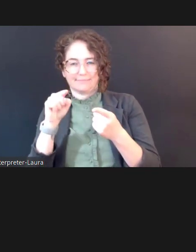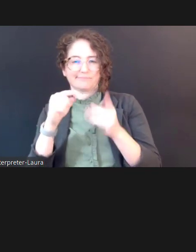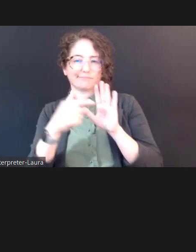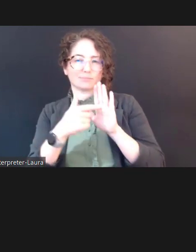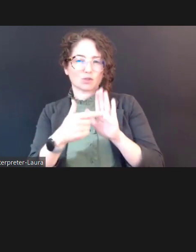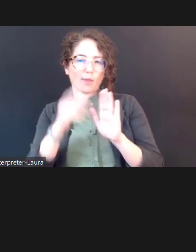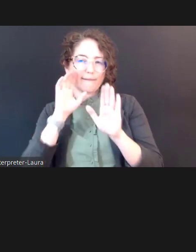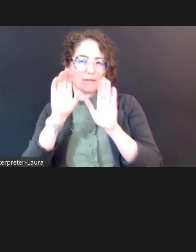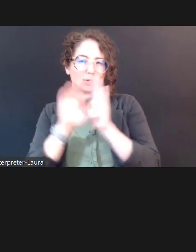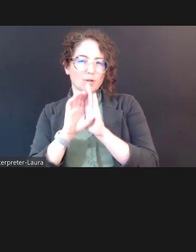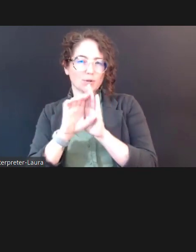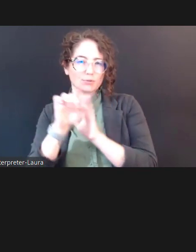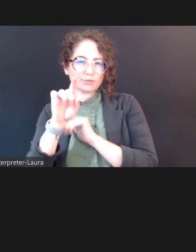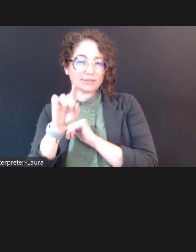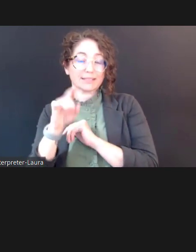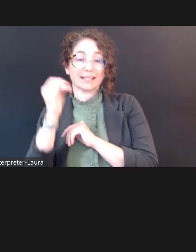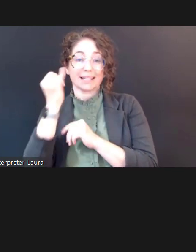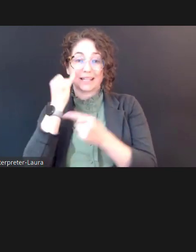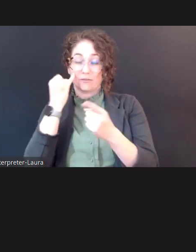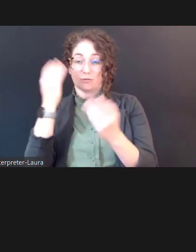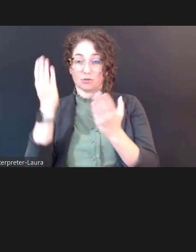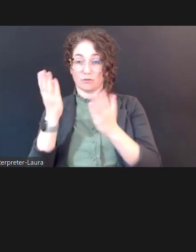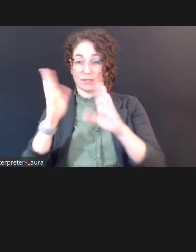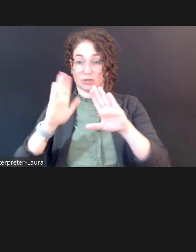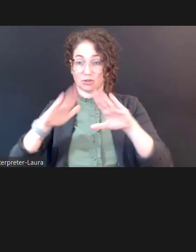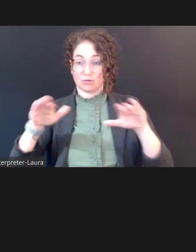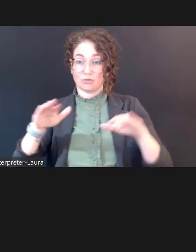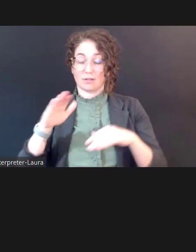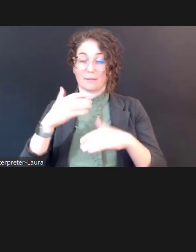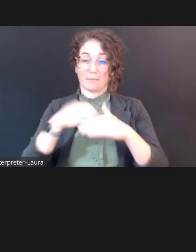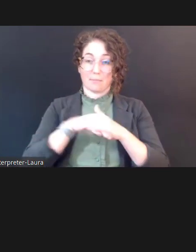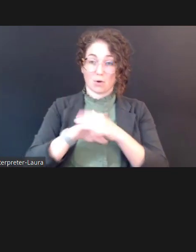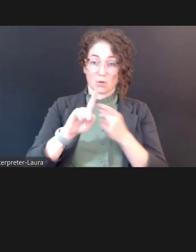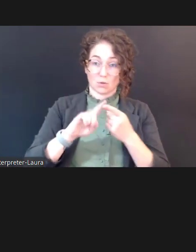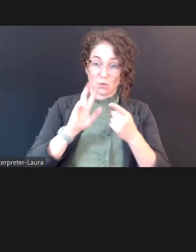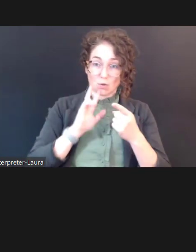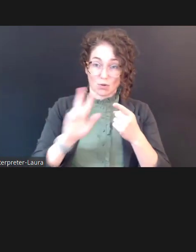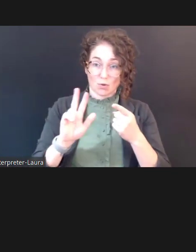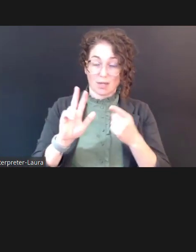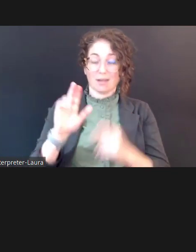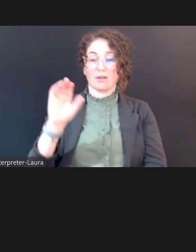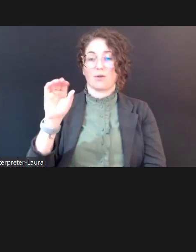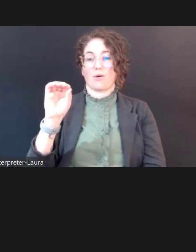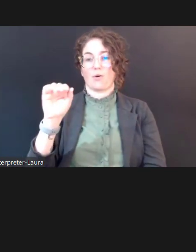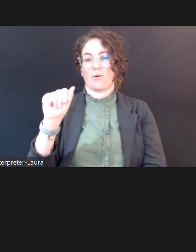So, if you're serving children birth to 3 OAE is the one and only